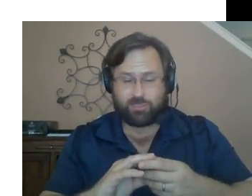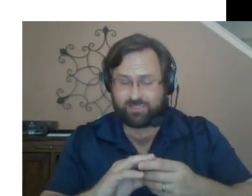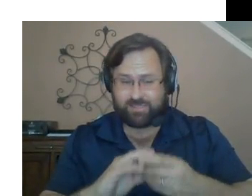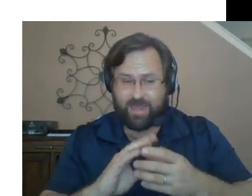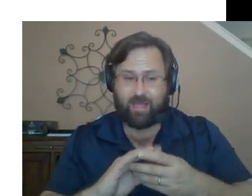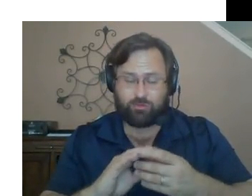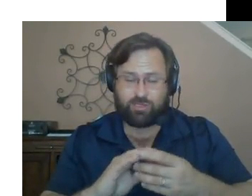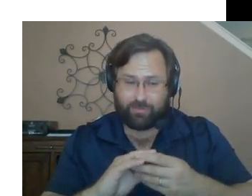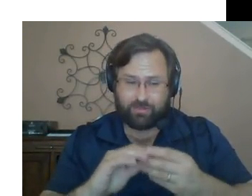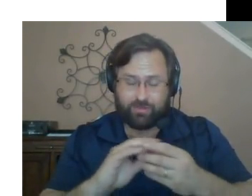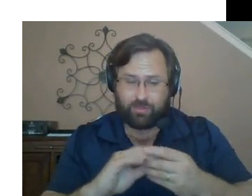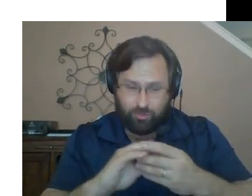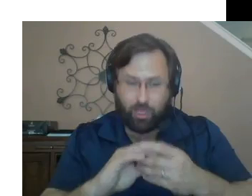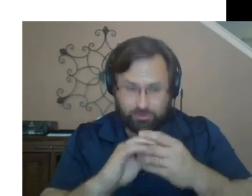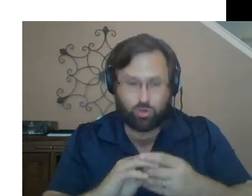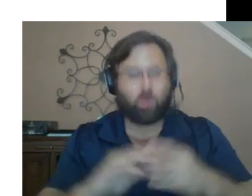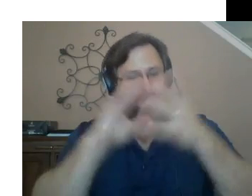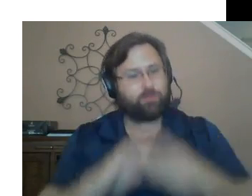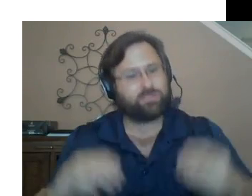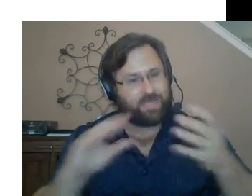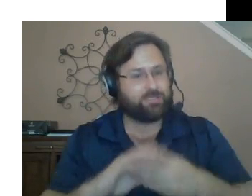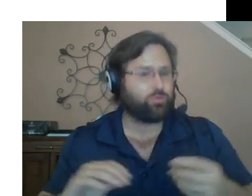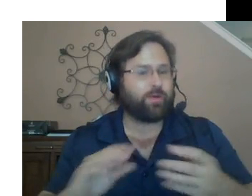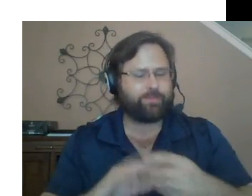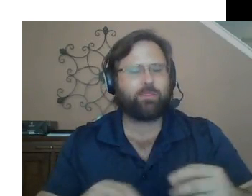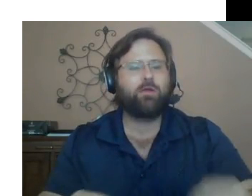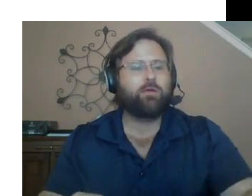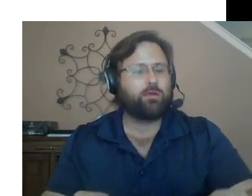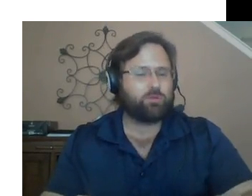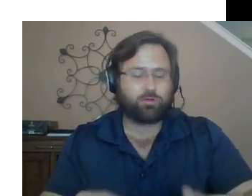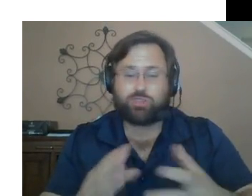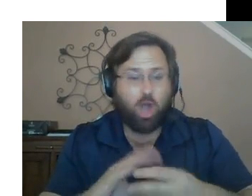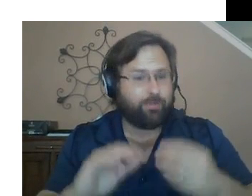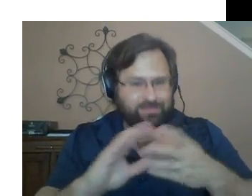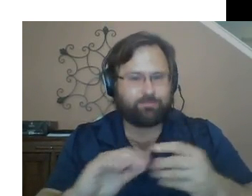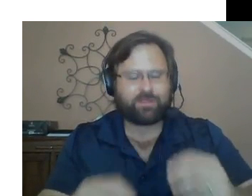just a noun to mean the story but to tell a story or to talk about something